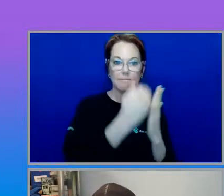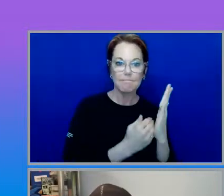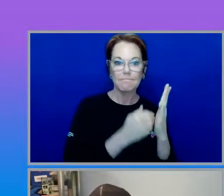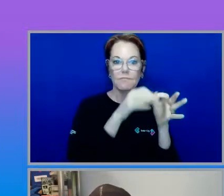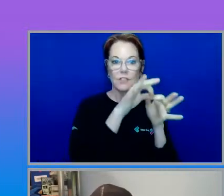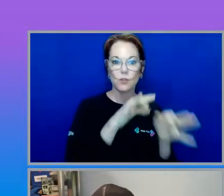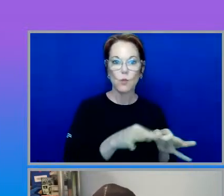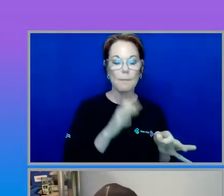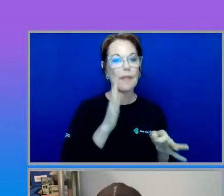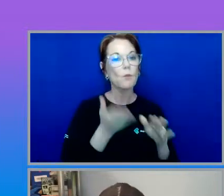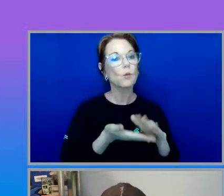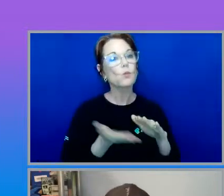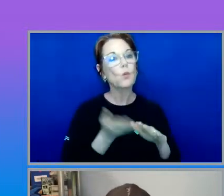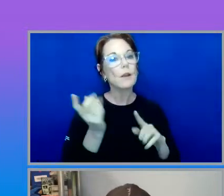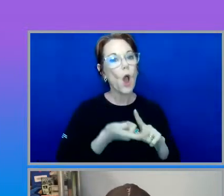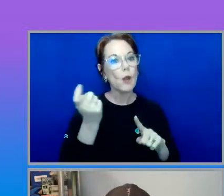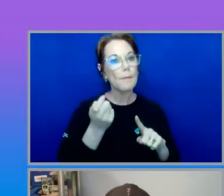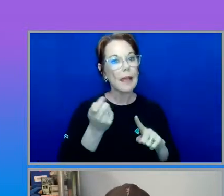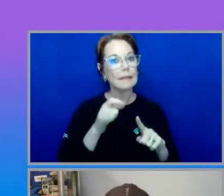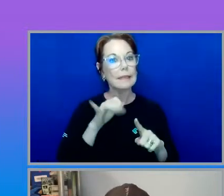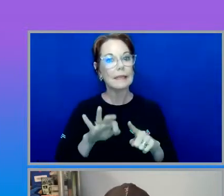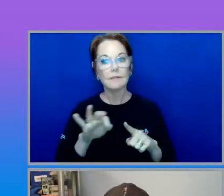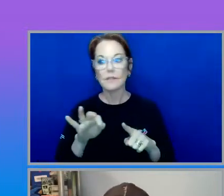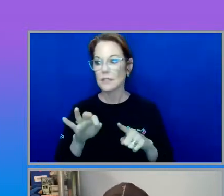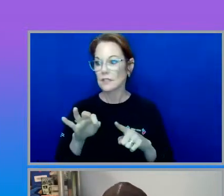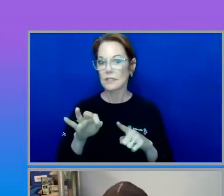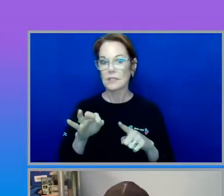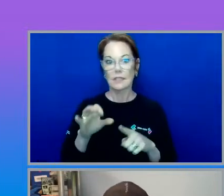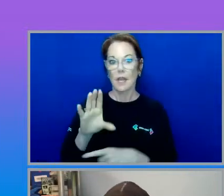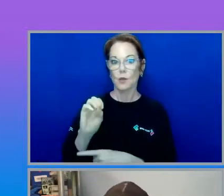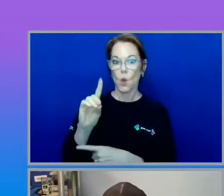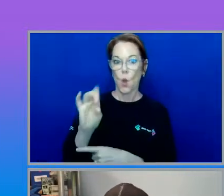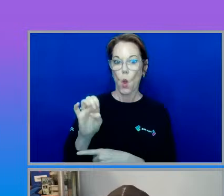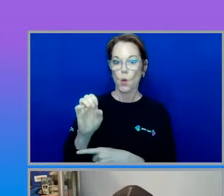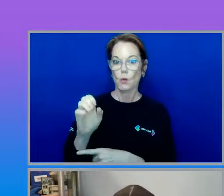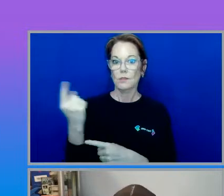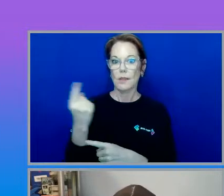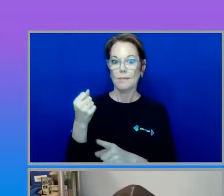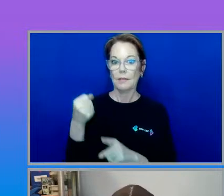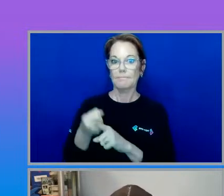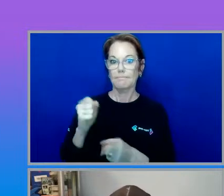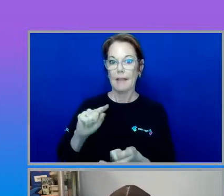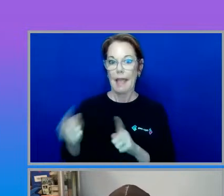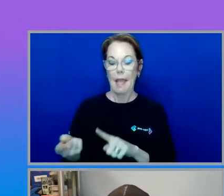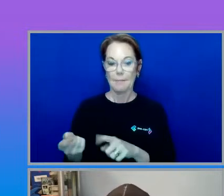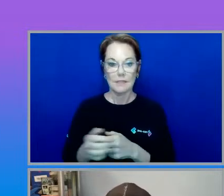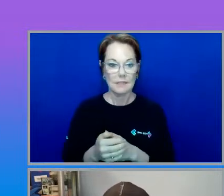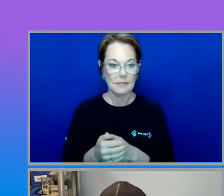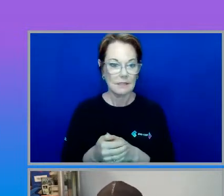automatically when something happens within your code, and that something might be creating